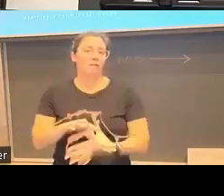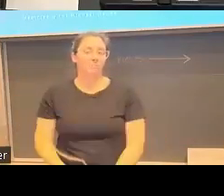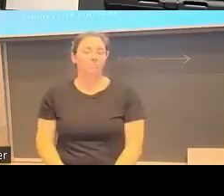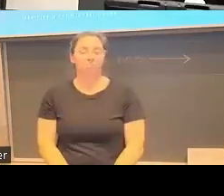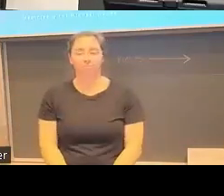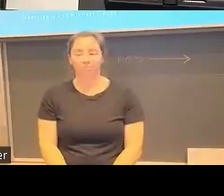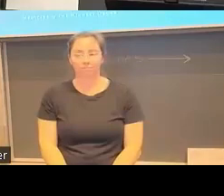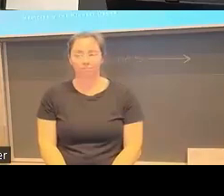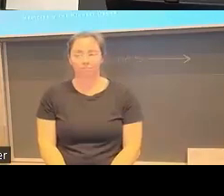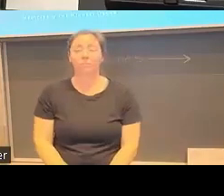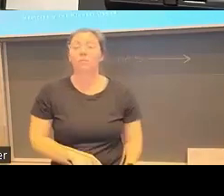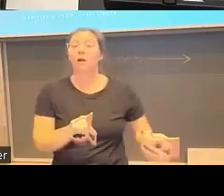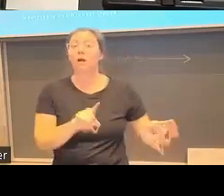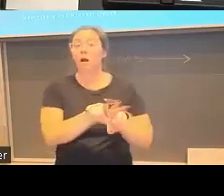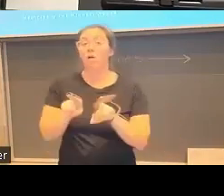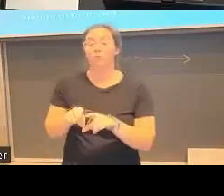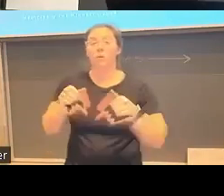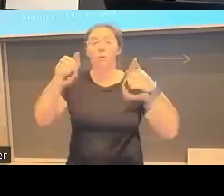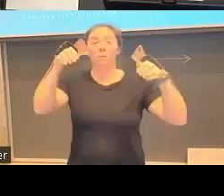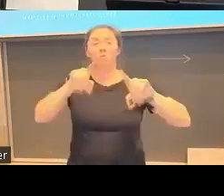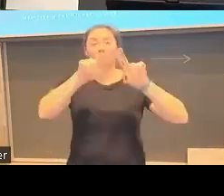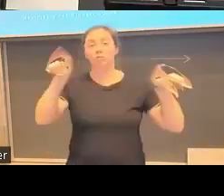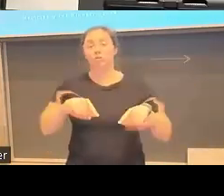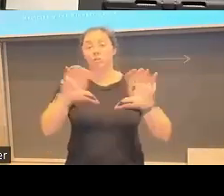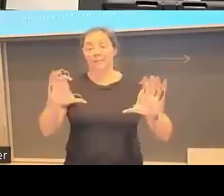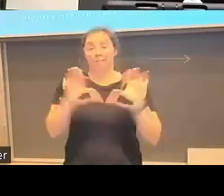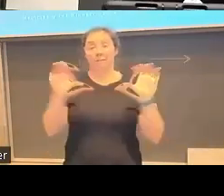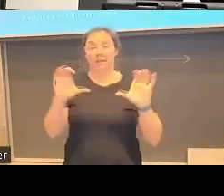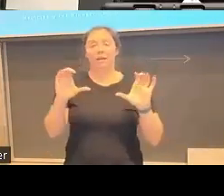and there are also so uh there's a post-degree certificate that is focused on these themes that